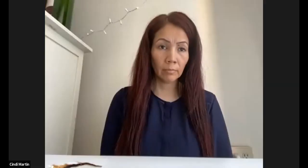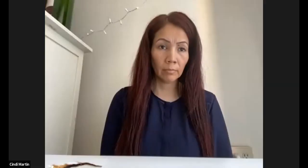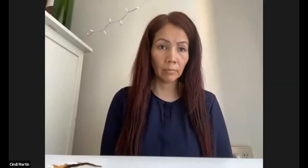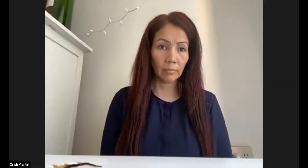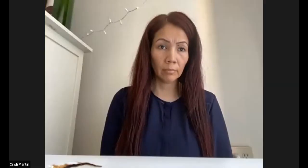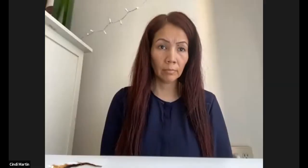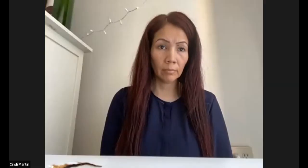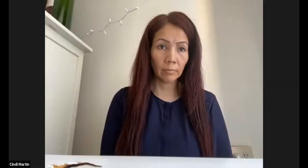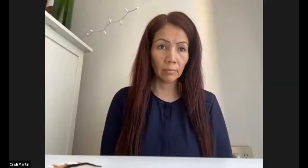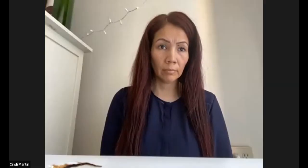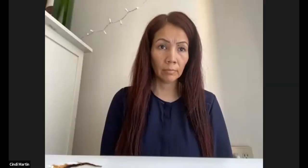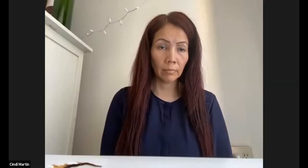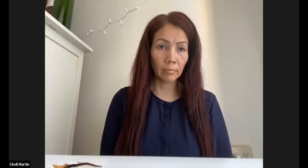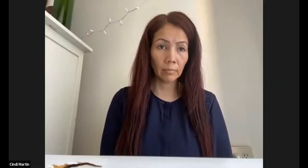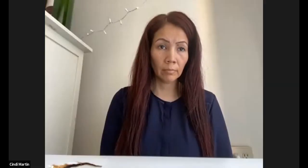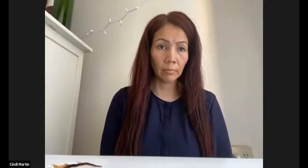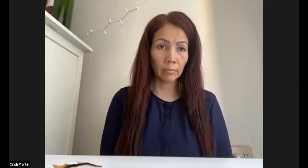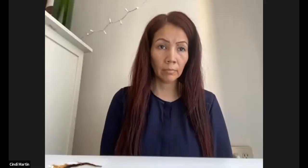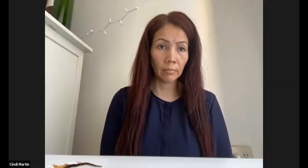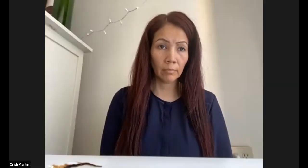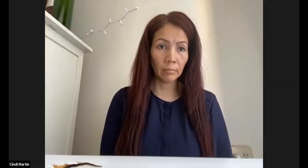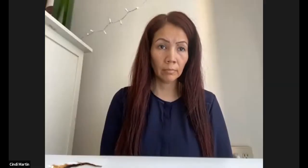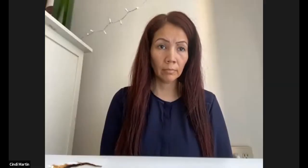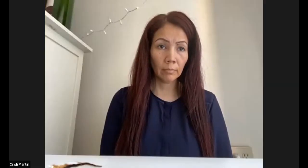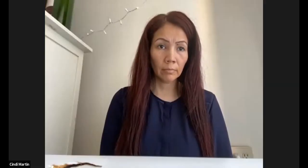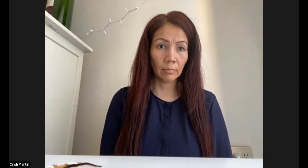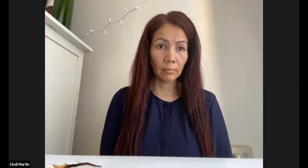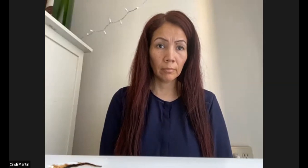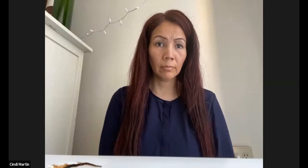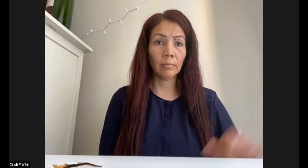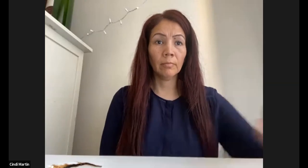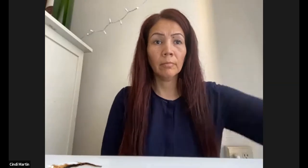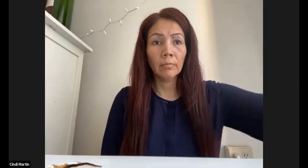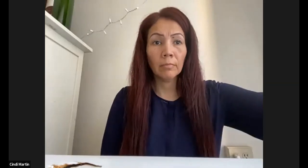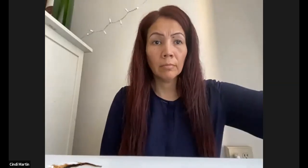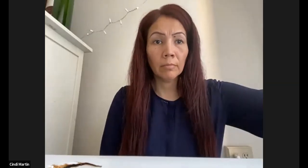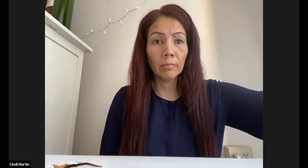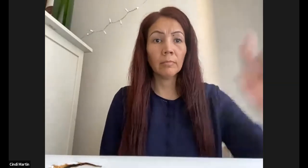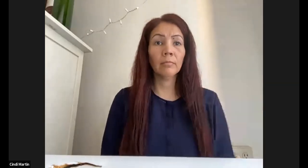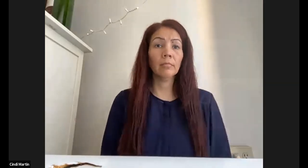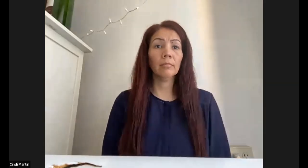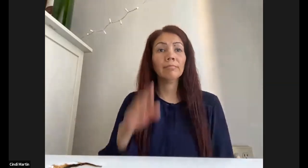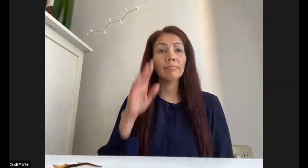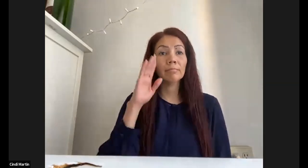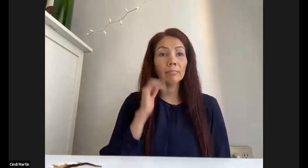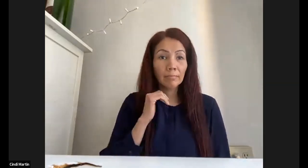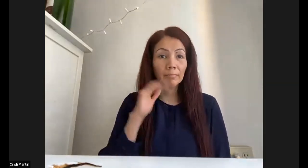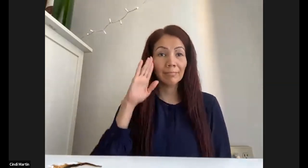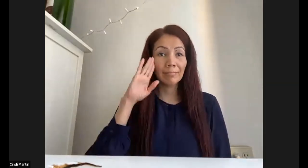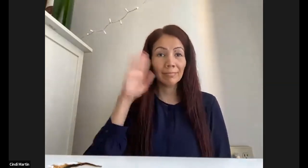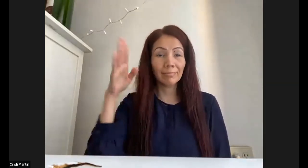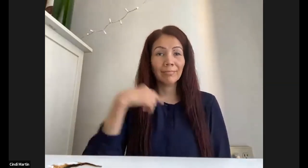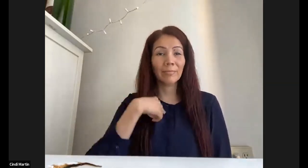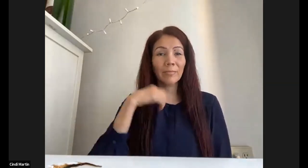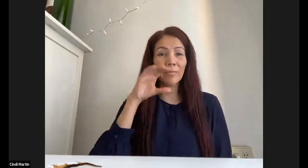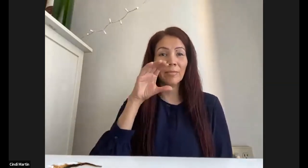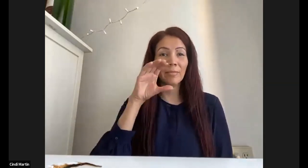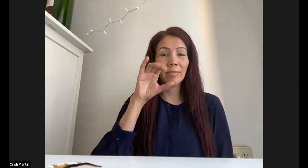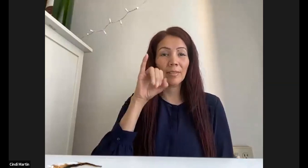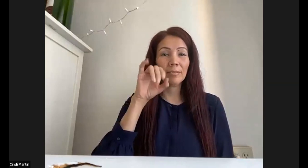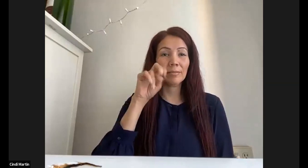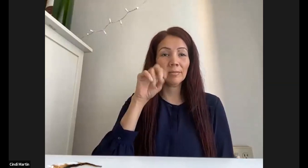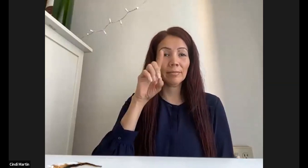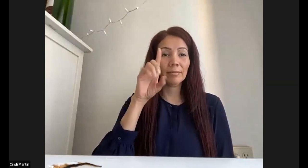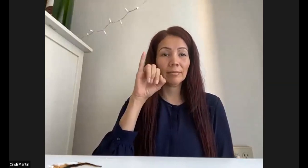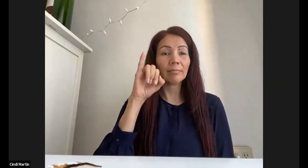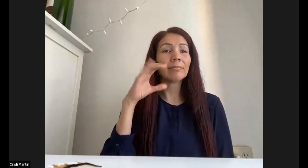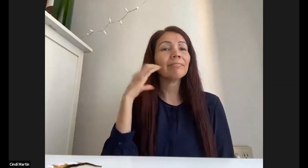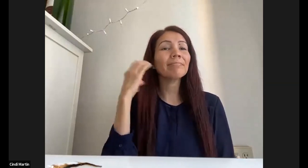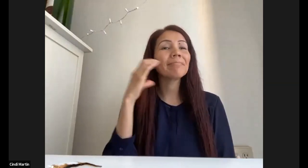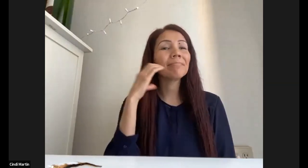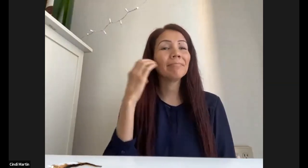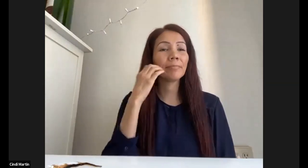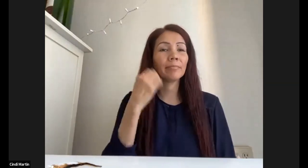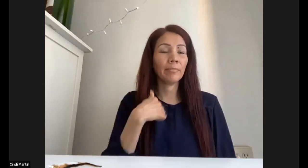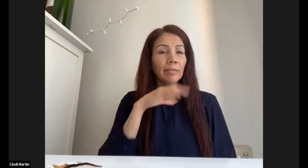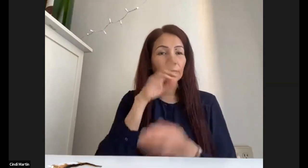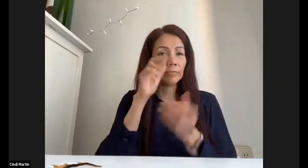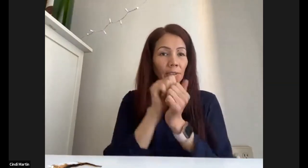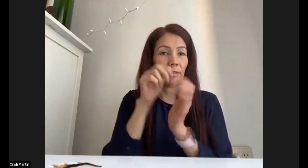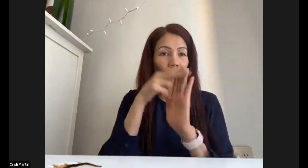and I am a contractor with the Commission.